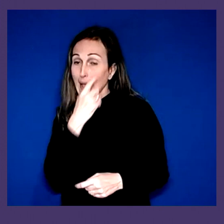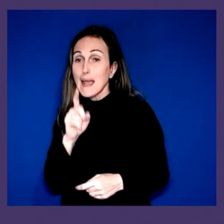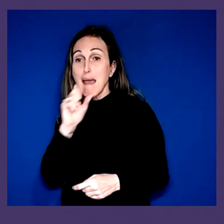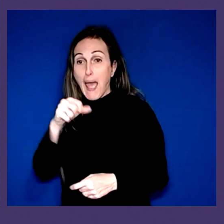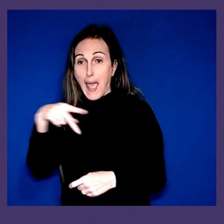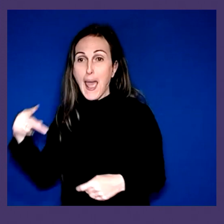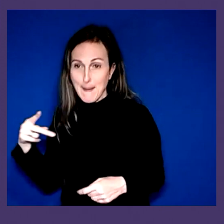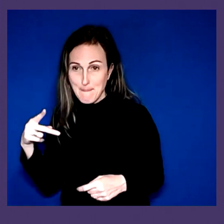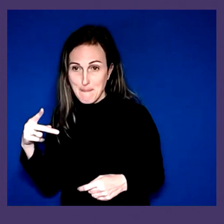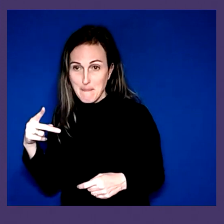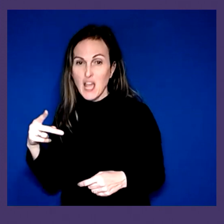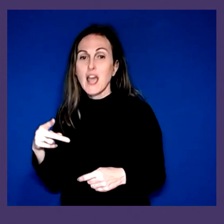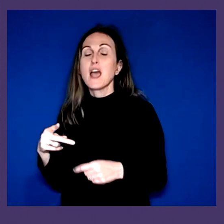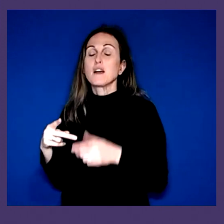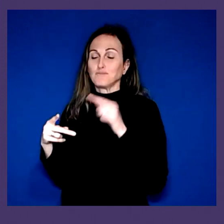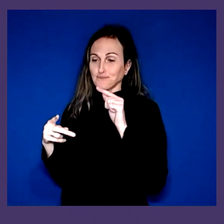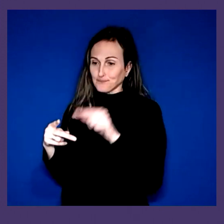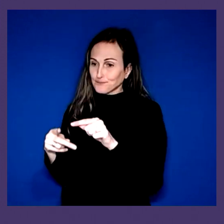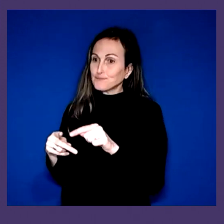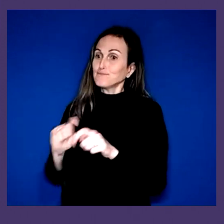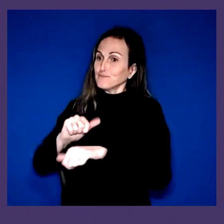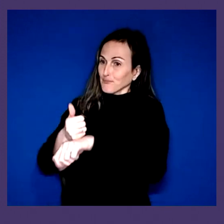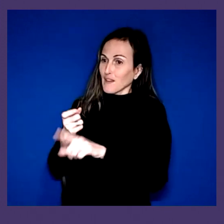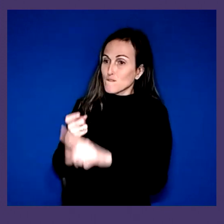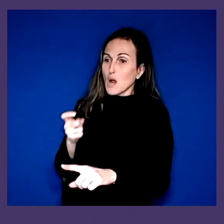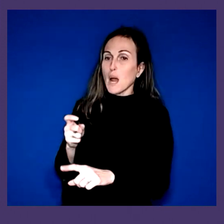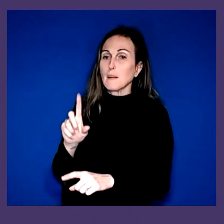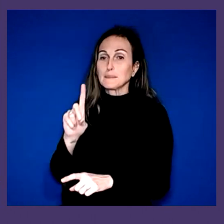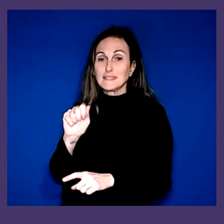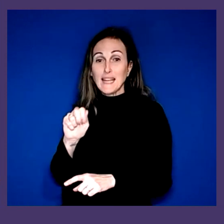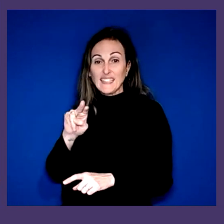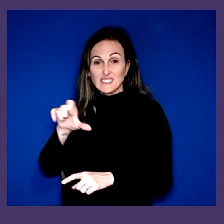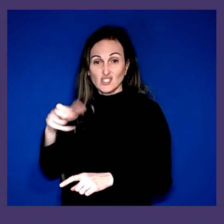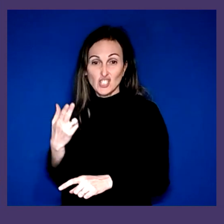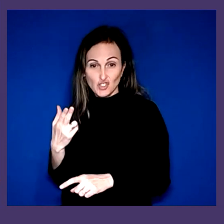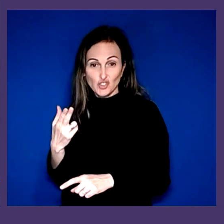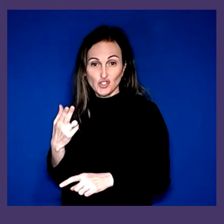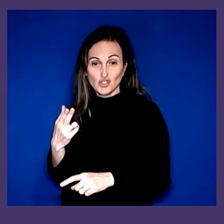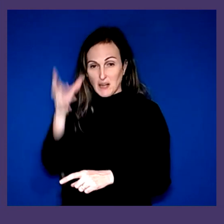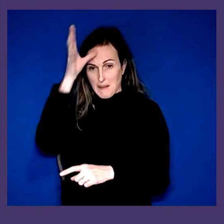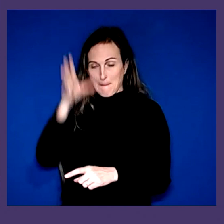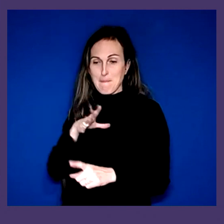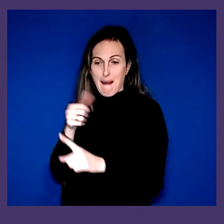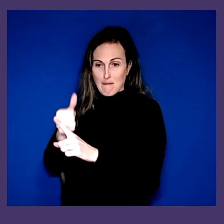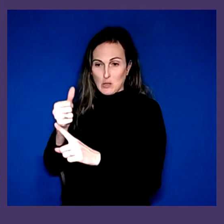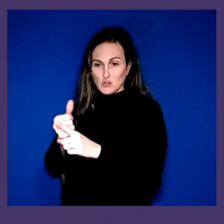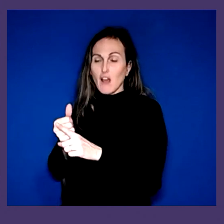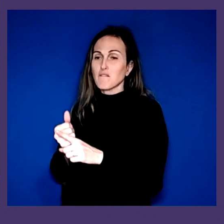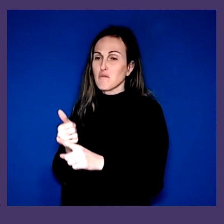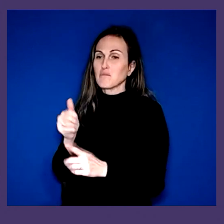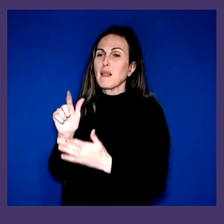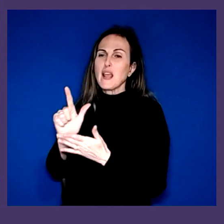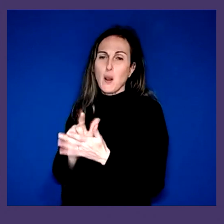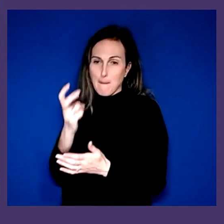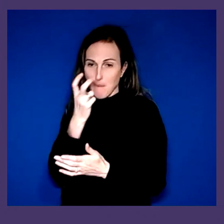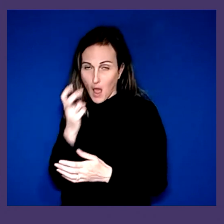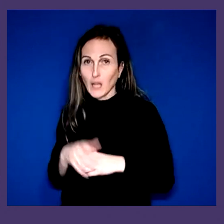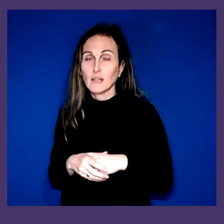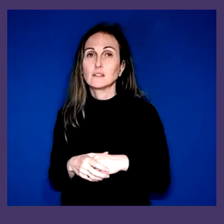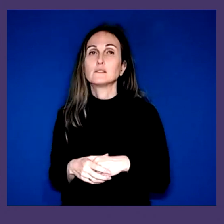who is a Danish craftsman and he is legally blind. About 10 years ago, he figured out that there had to be